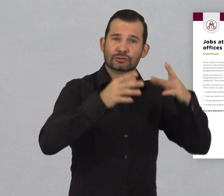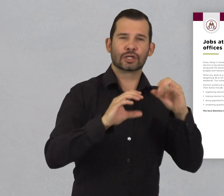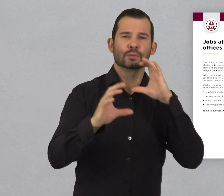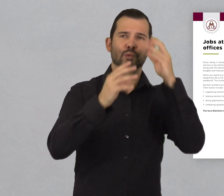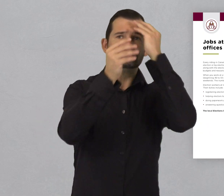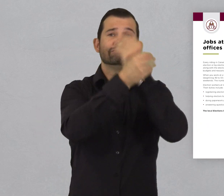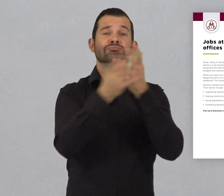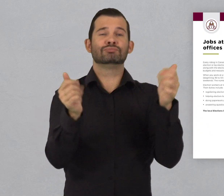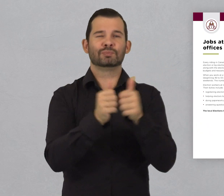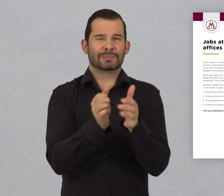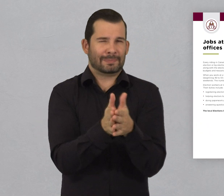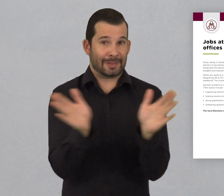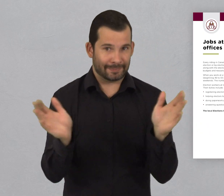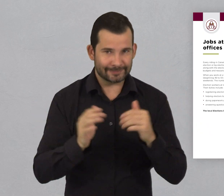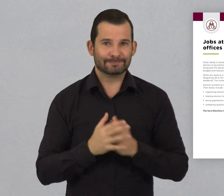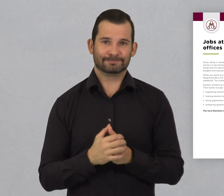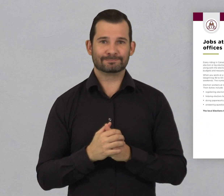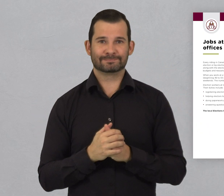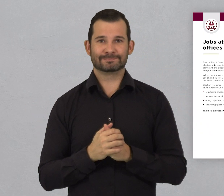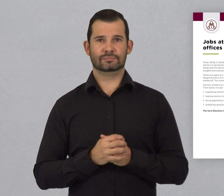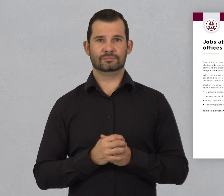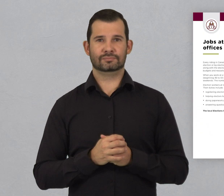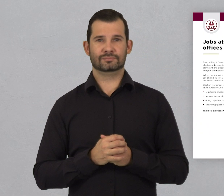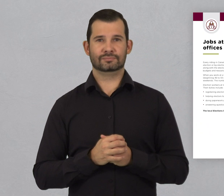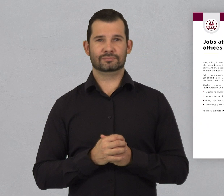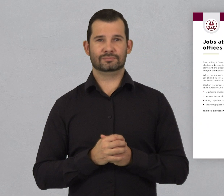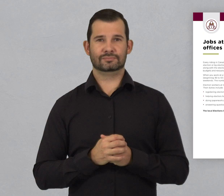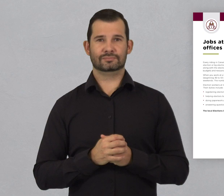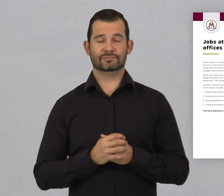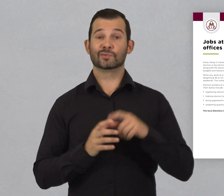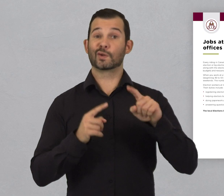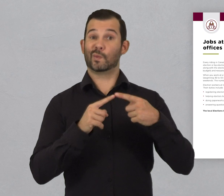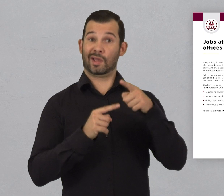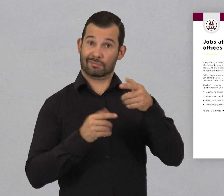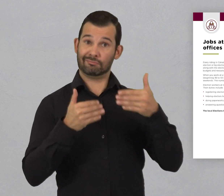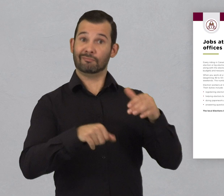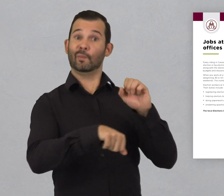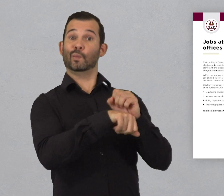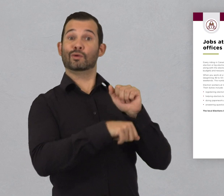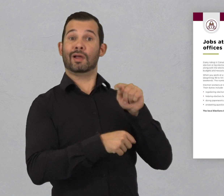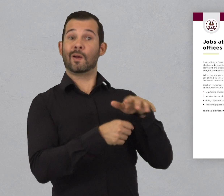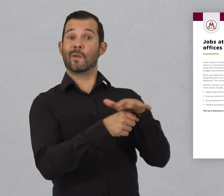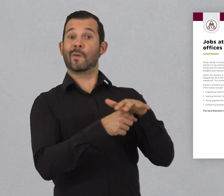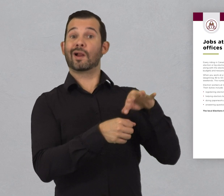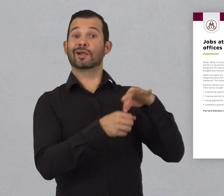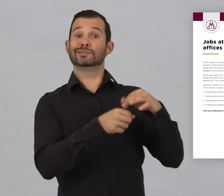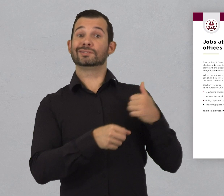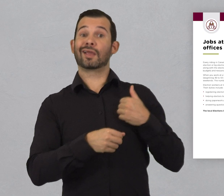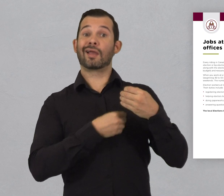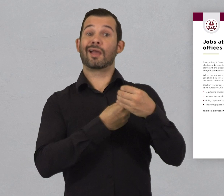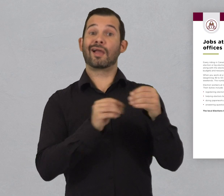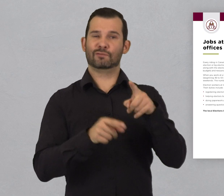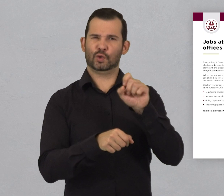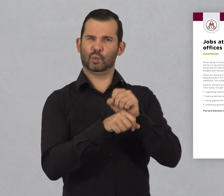of electors and communicate with the public. When you work at a local Elections Canada office,